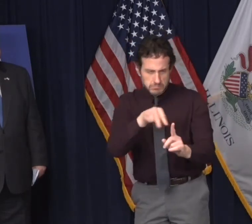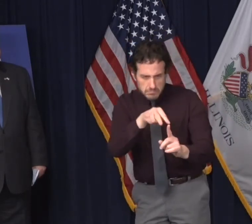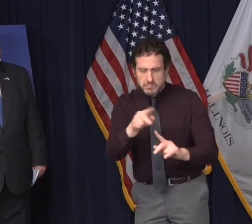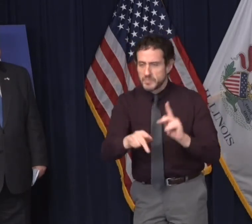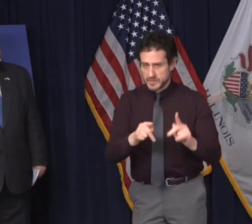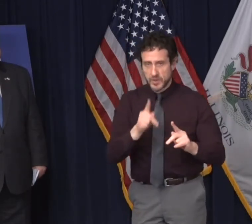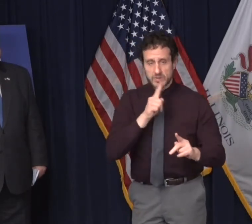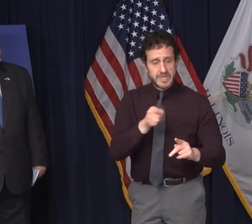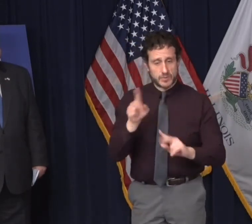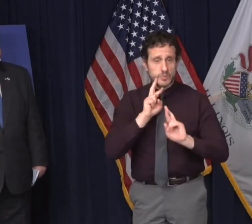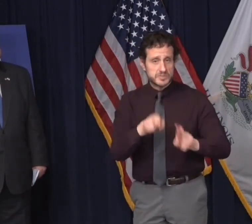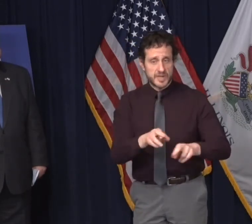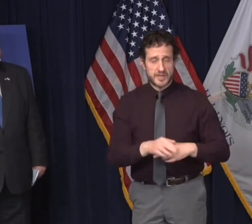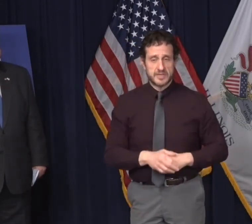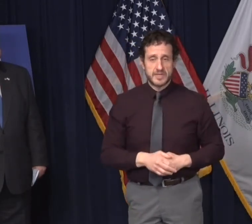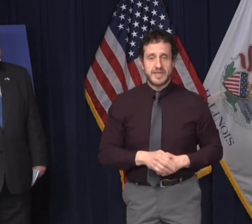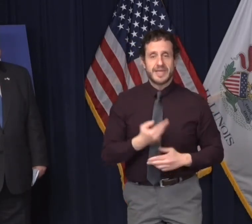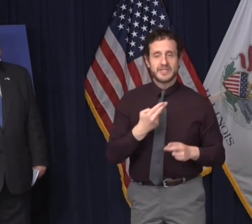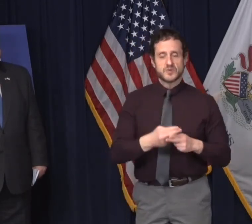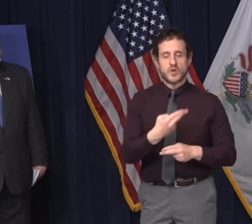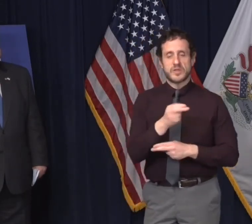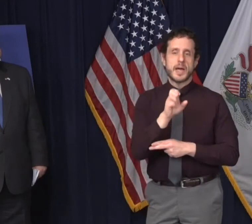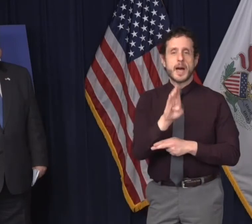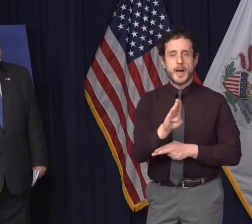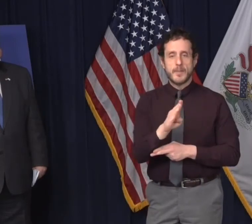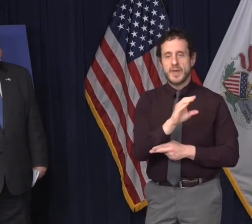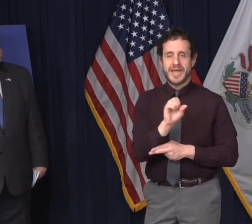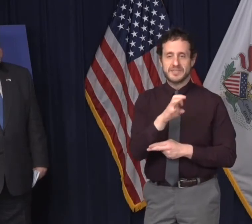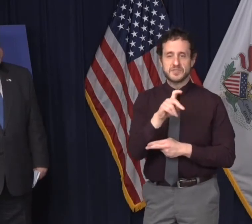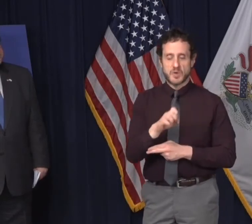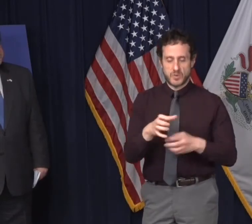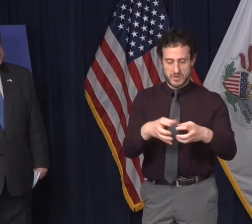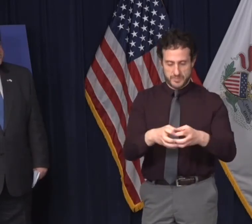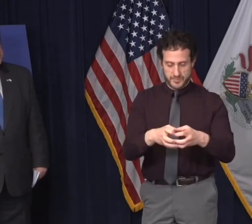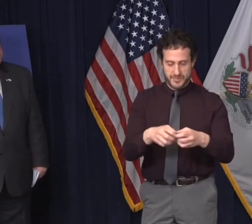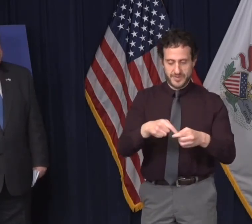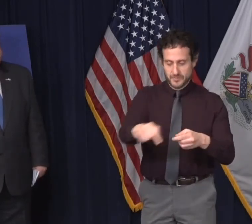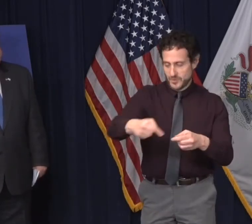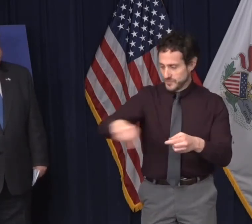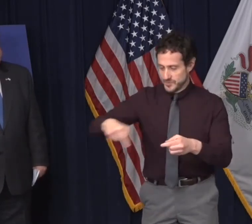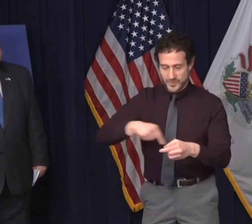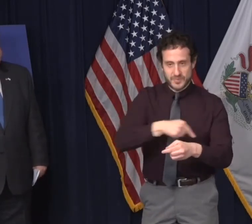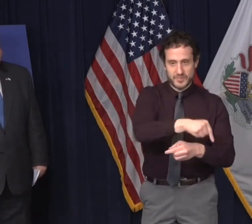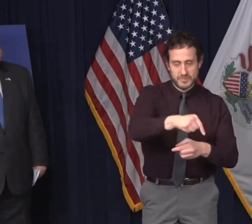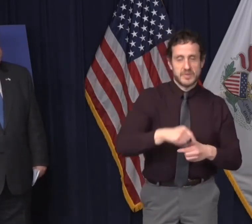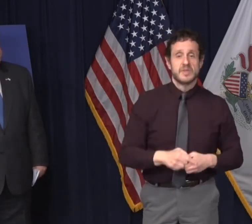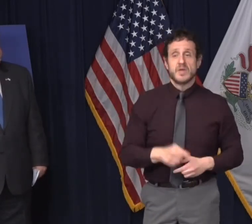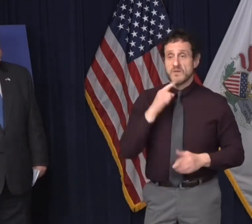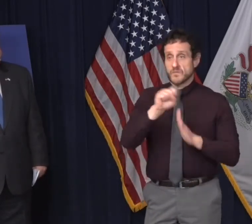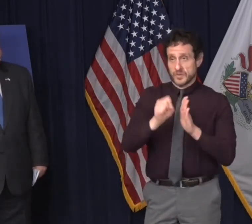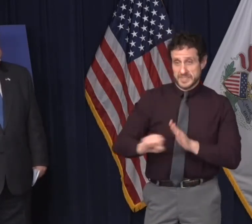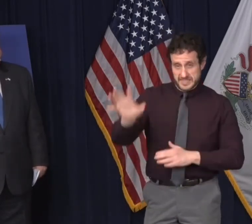MESSENGERS AND HAVE THE ABILITY TO ARE RESPONSIVE. THE UMBRELLA OF THE HUB AND SPOKE WILL BE THE STATE AND THE